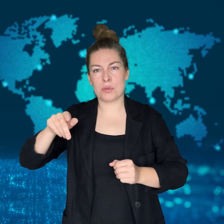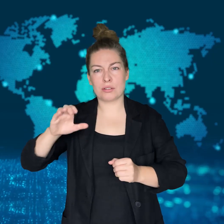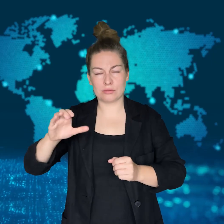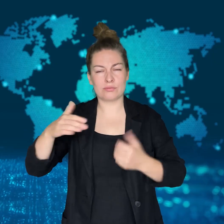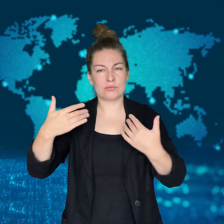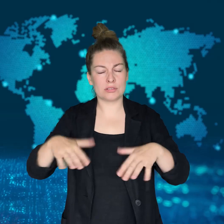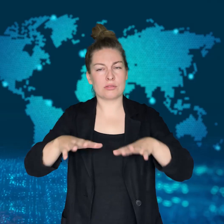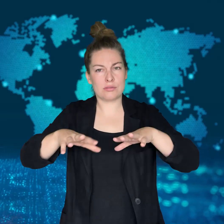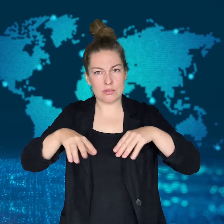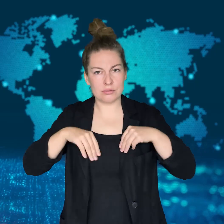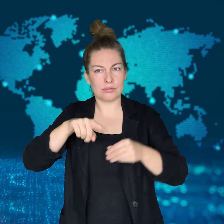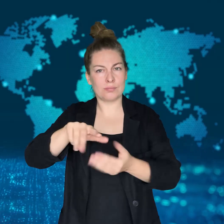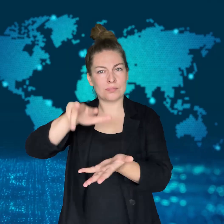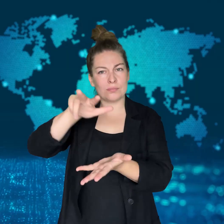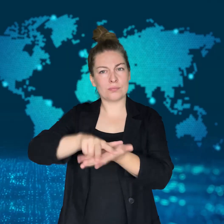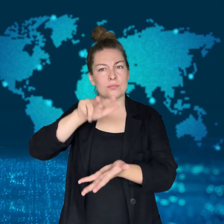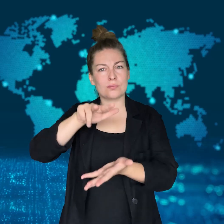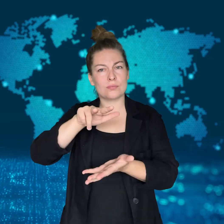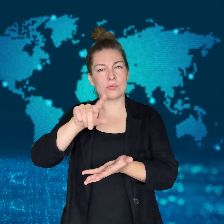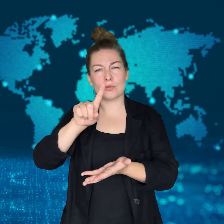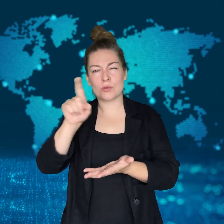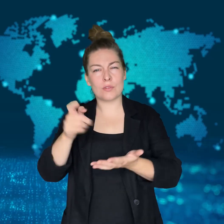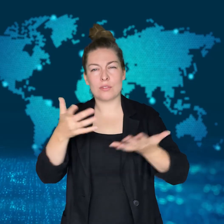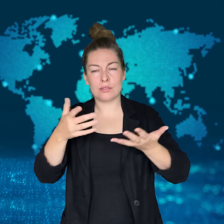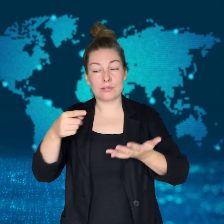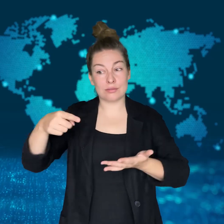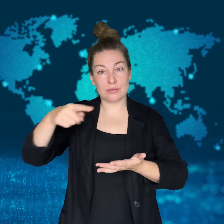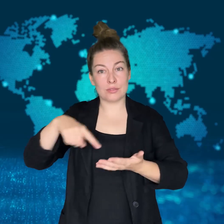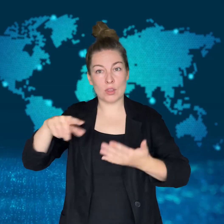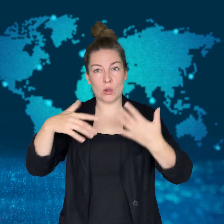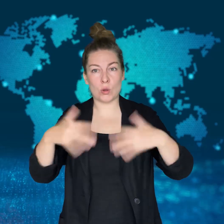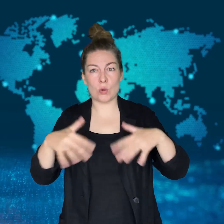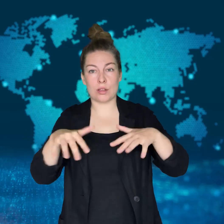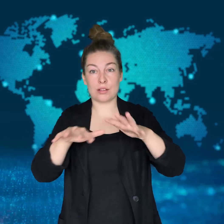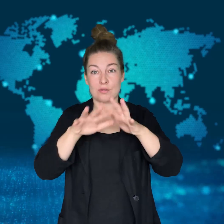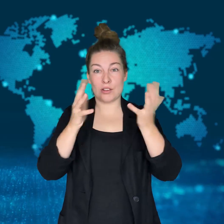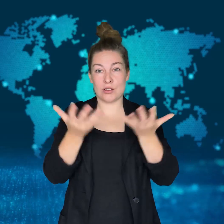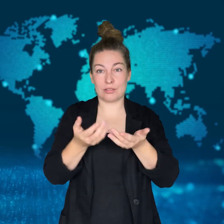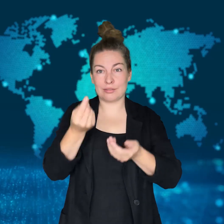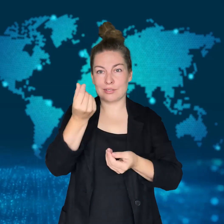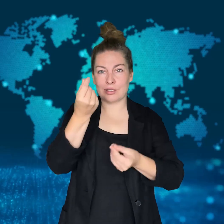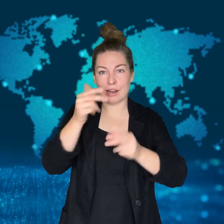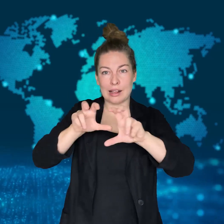As countries invest in "decarbonizing" and in "alternative energy,"